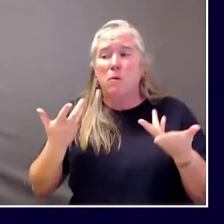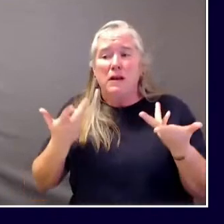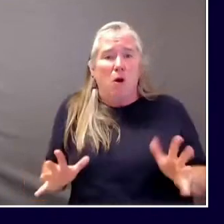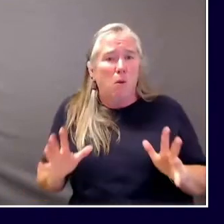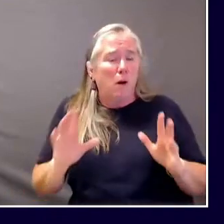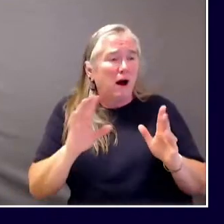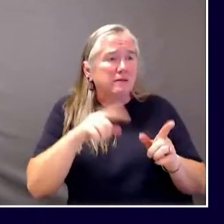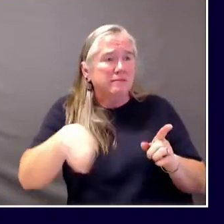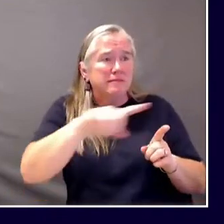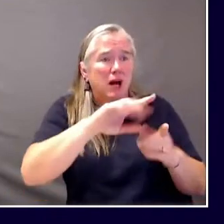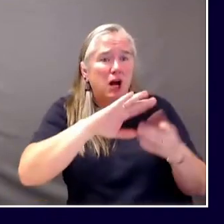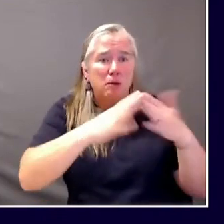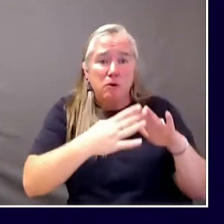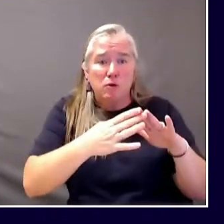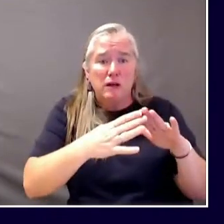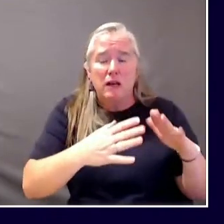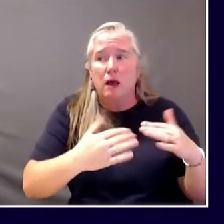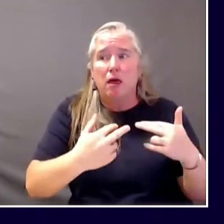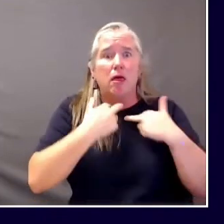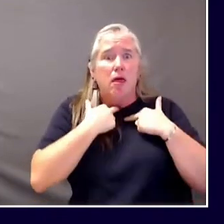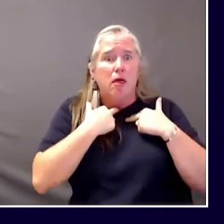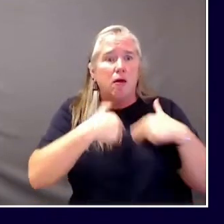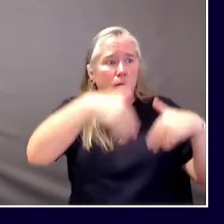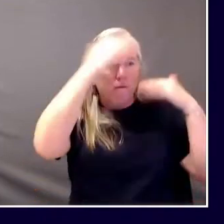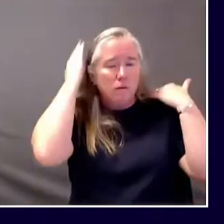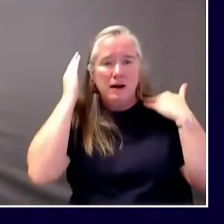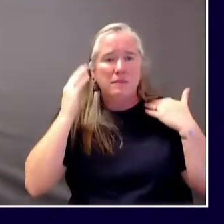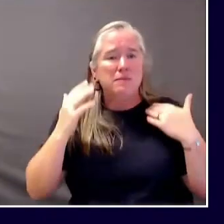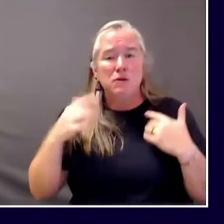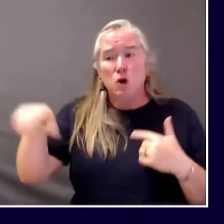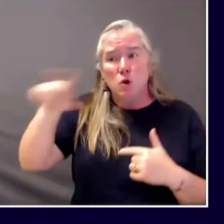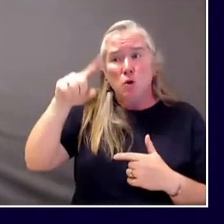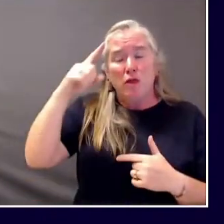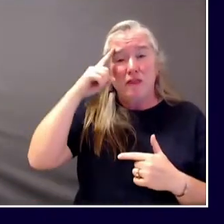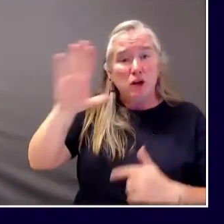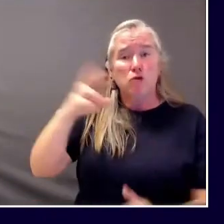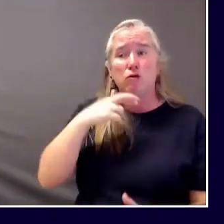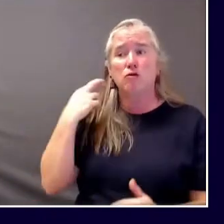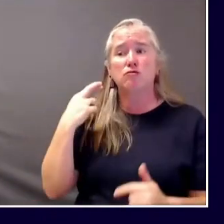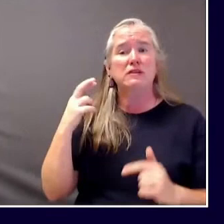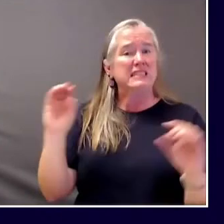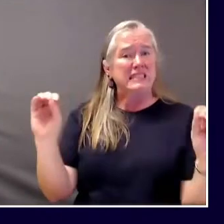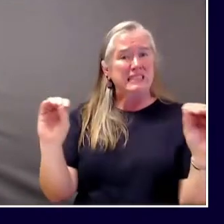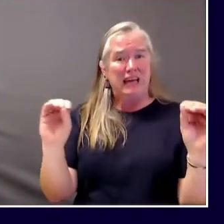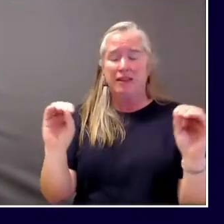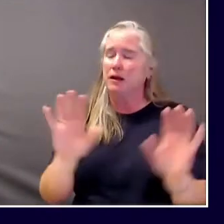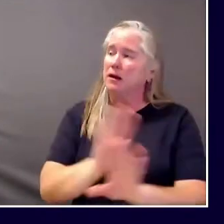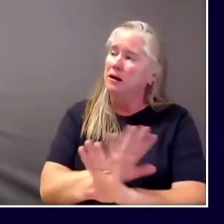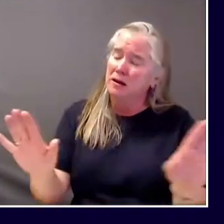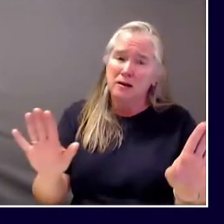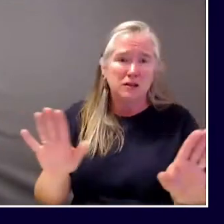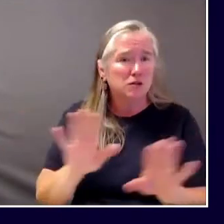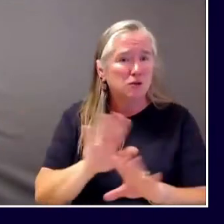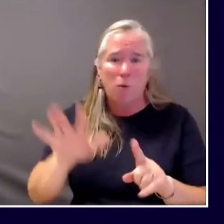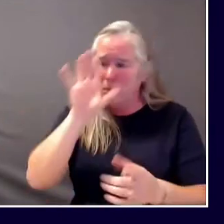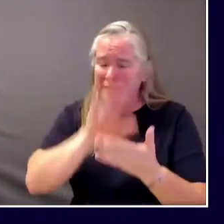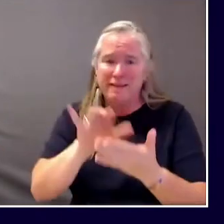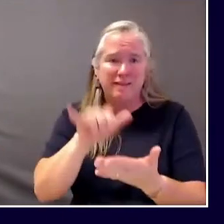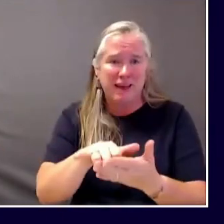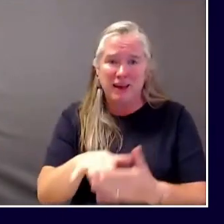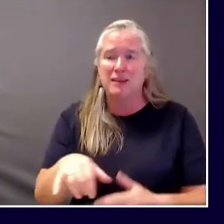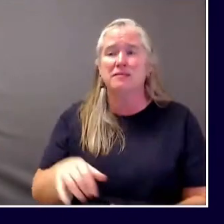you may think your low risk